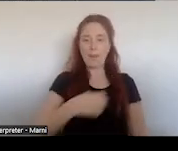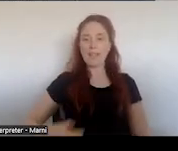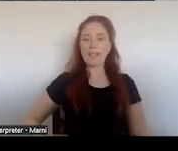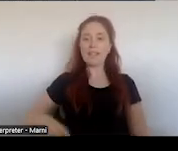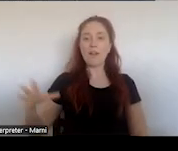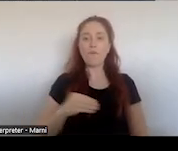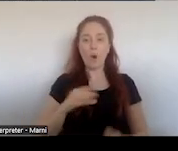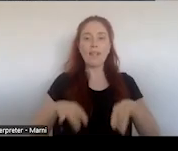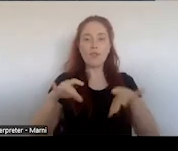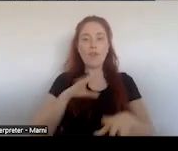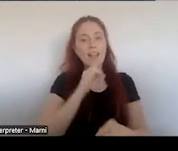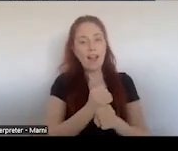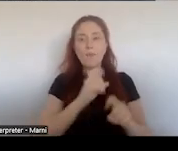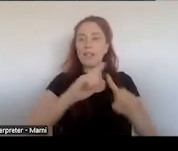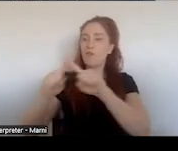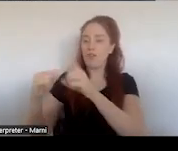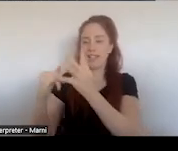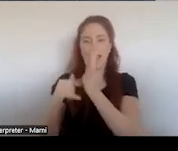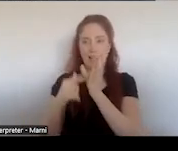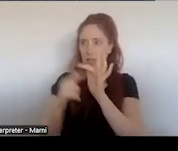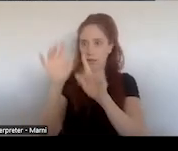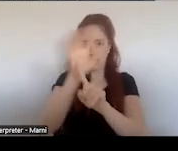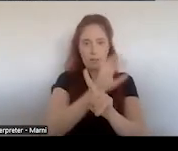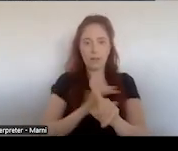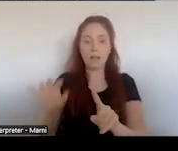and states and territories decided to renew the National Arts and Disability